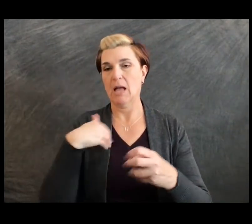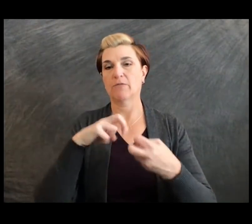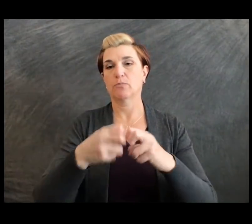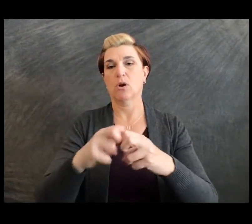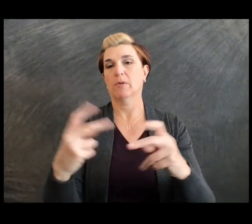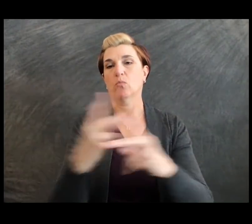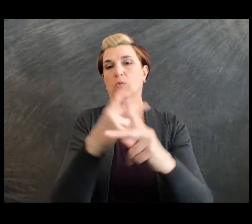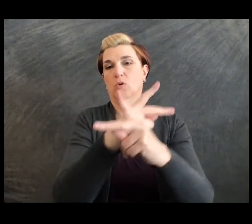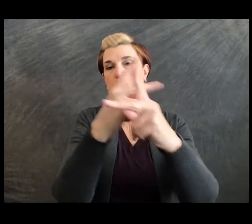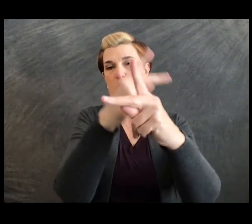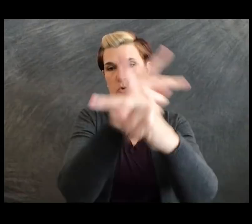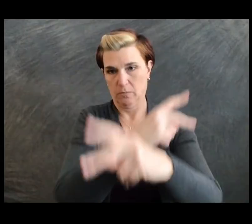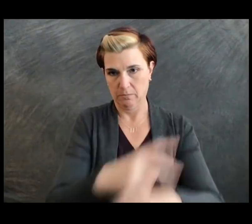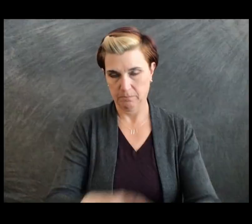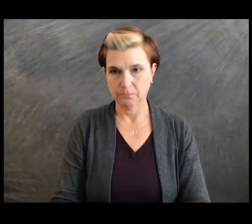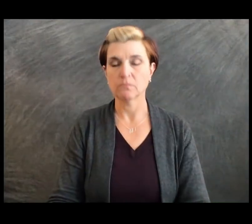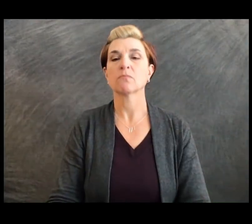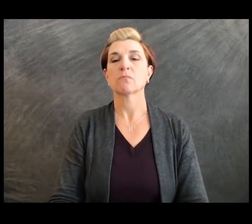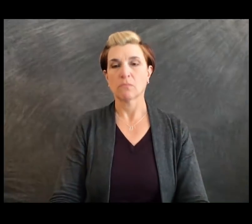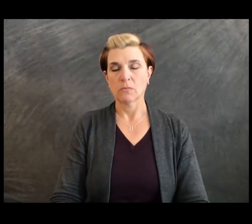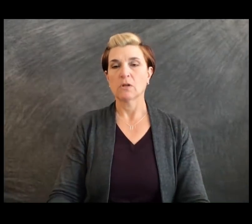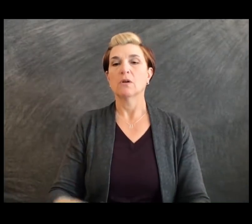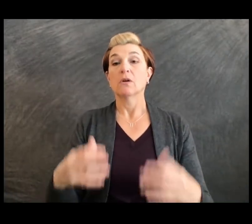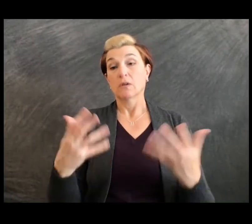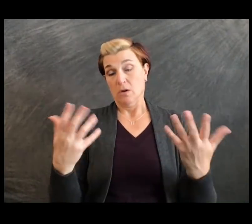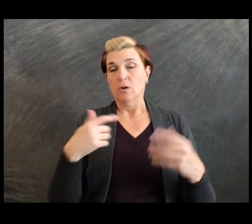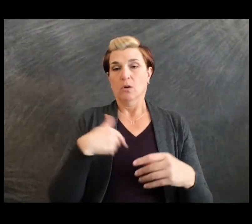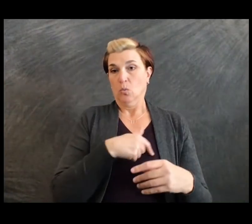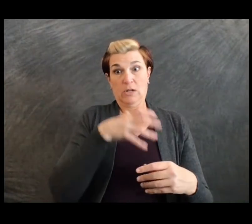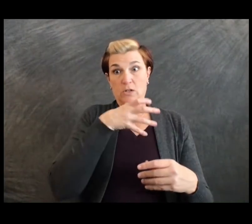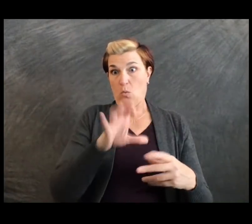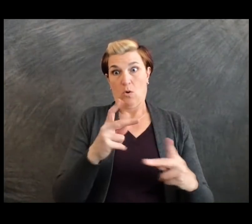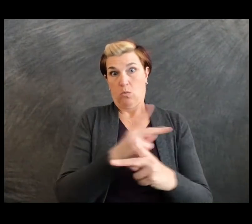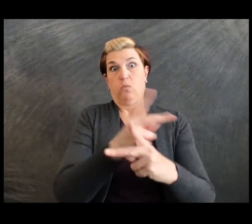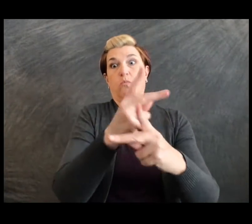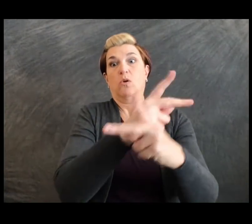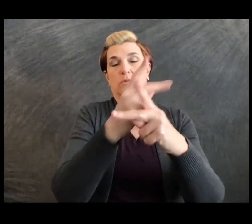going to cost a whole lot more to try to build all this up again and as was